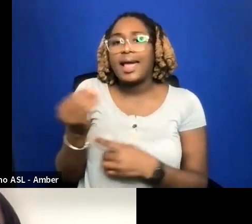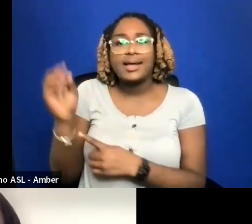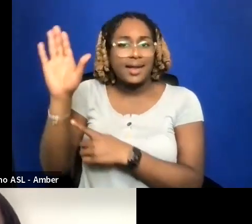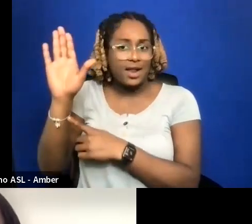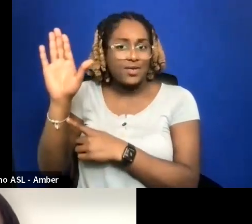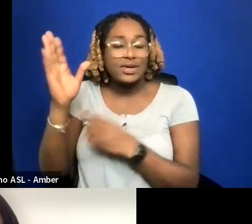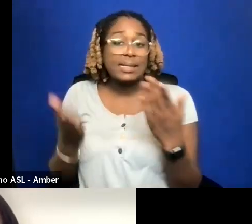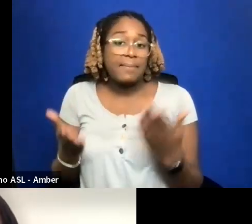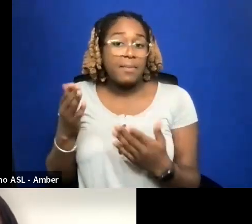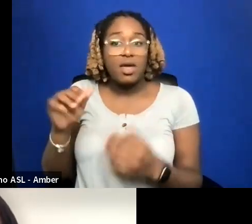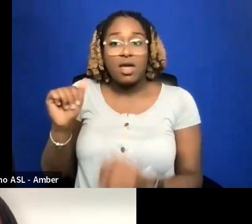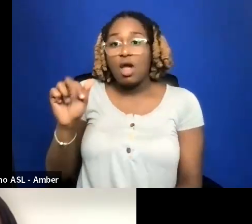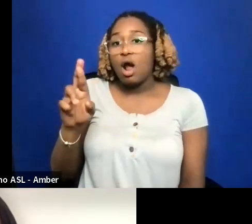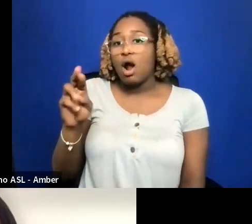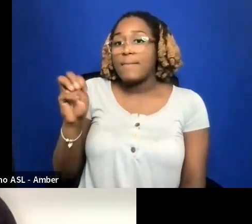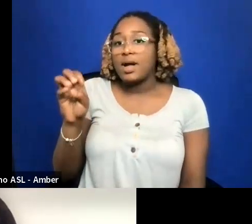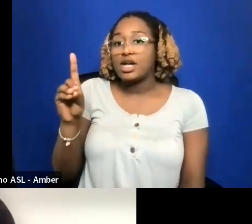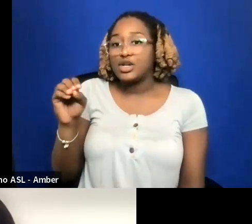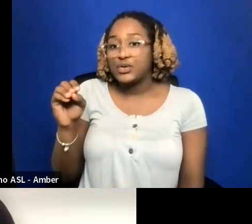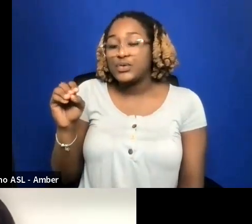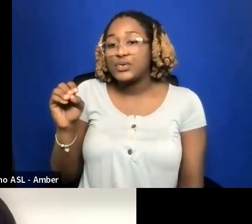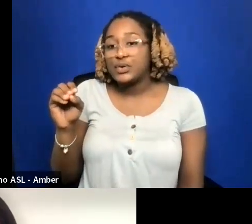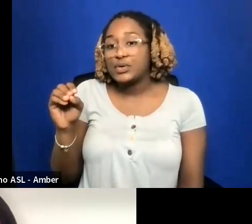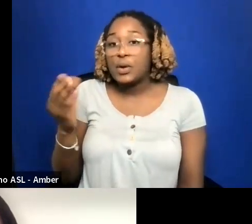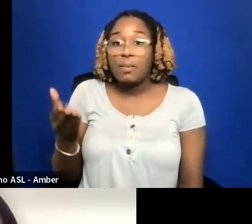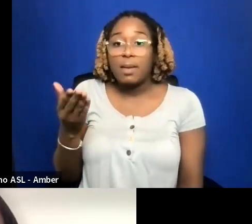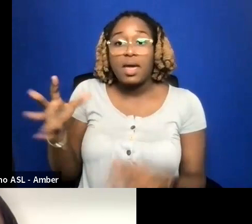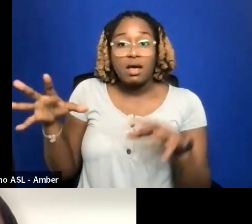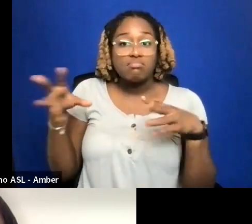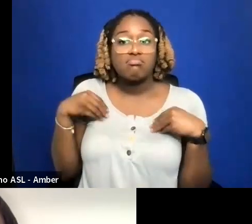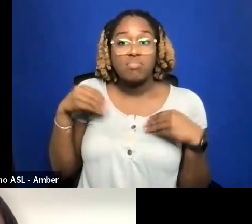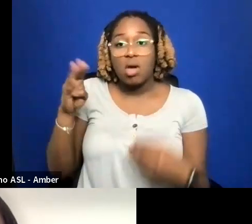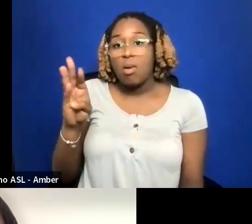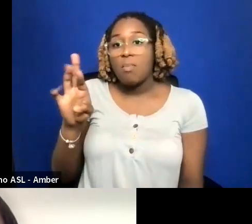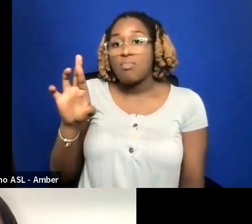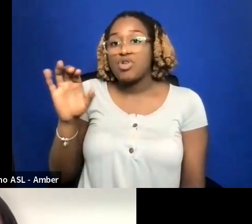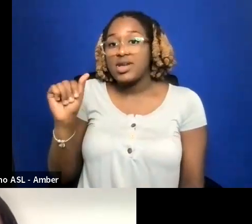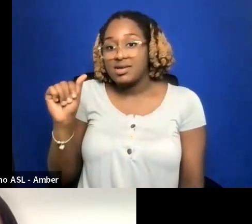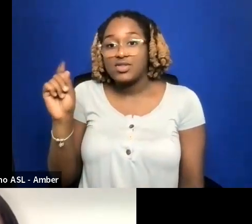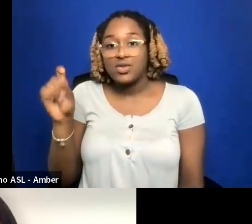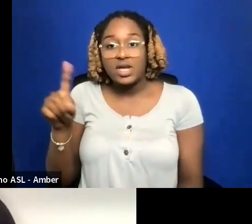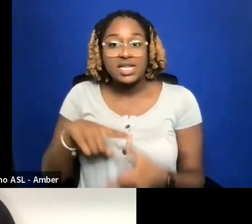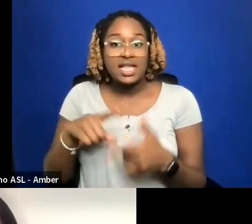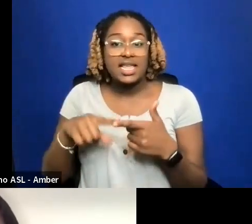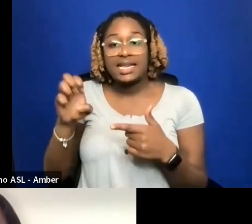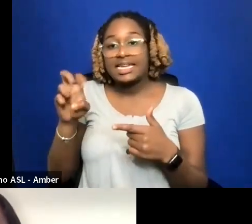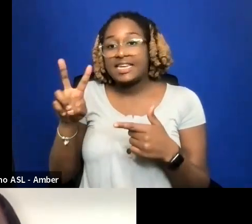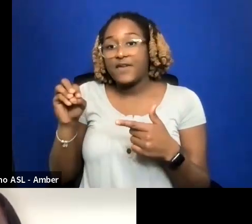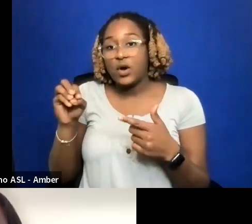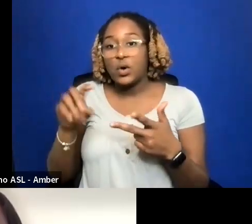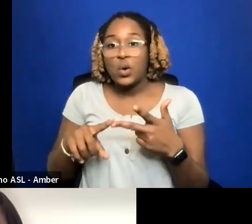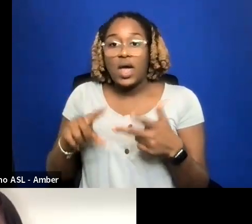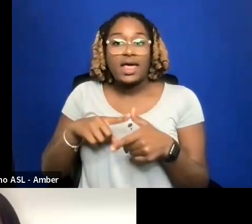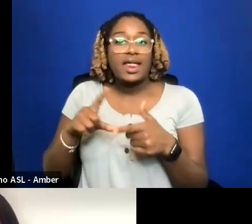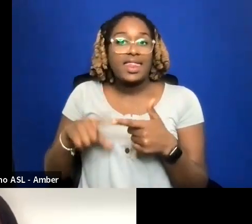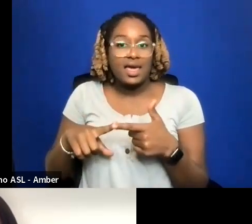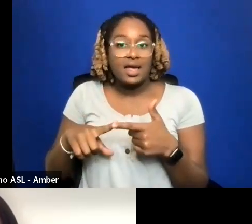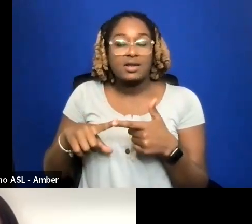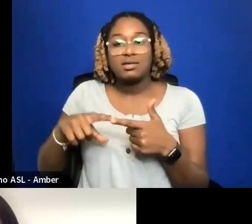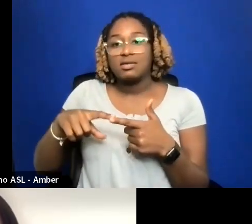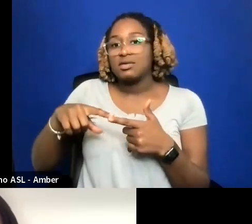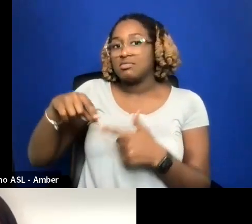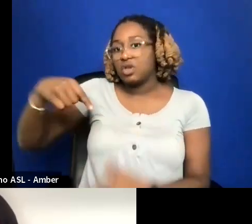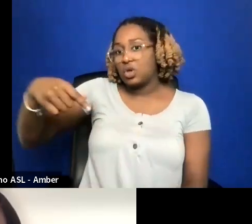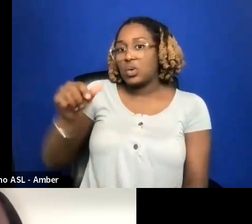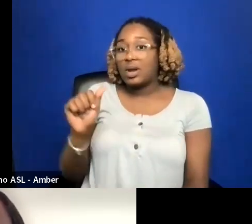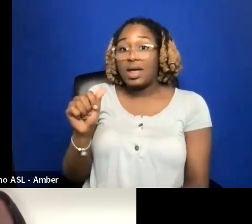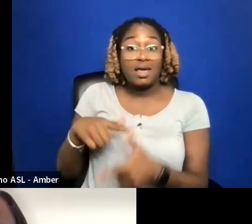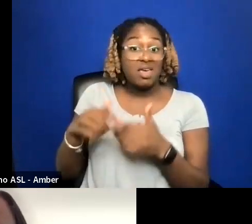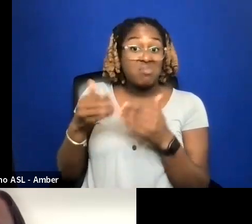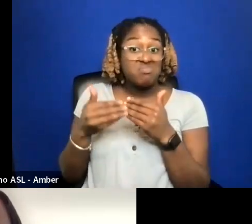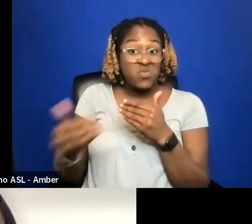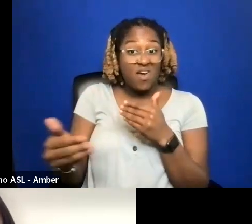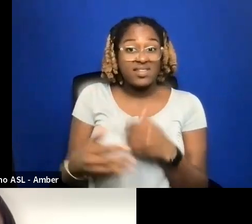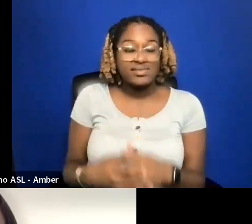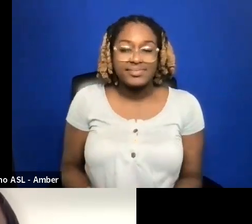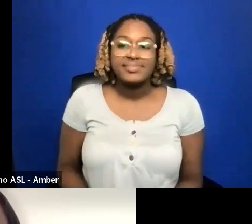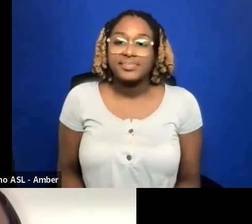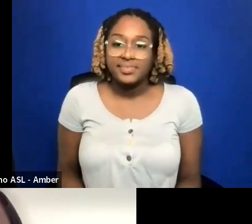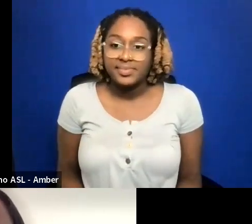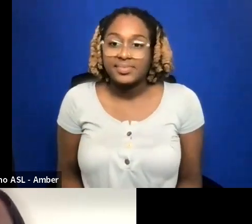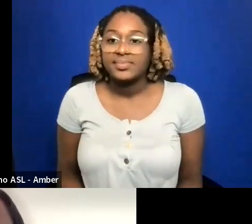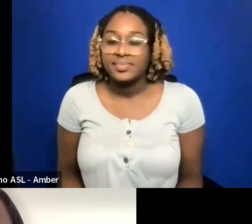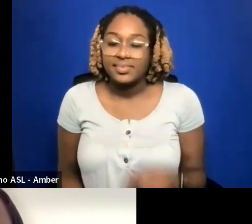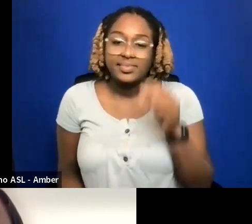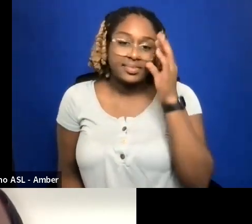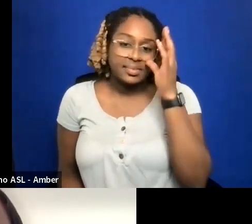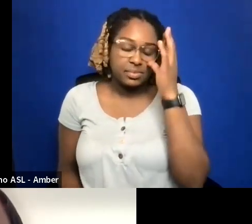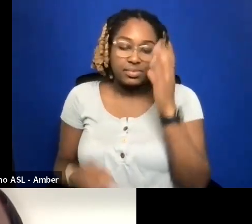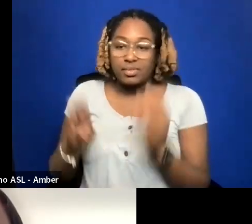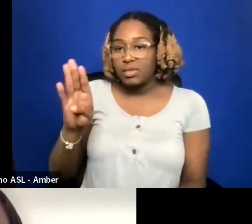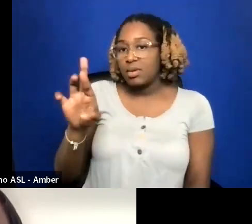MAYBE I'LL TAKE BREA'S QUESTION AND THEN BACK TO THE Q AND A. AND THEN MAYBE MOVE ON.